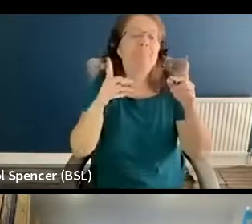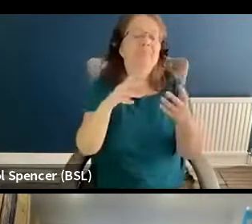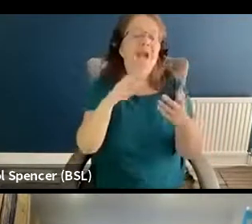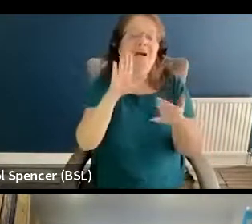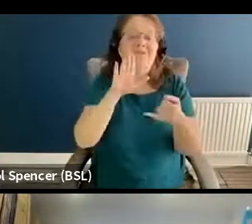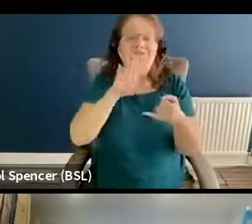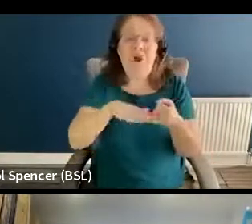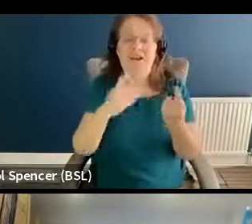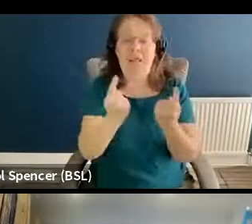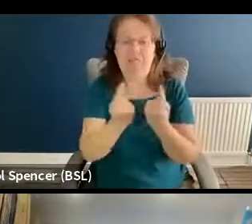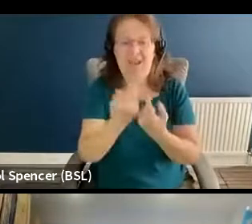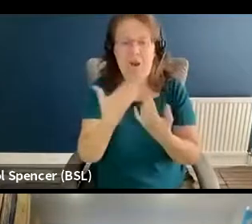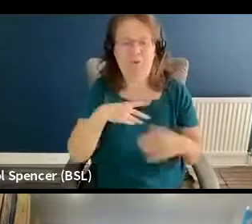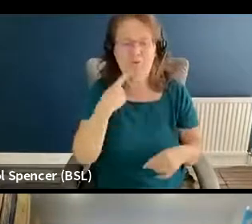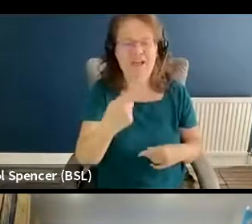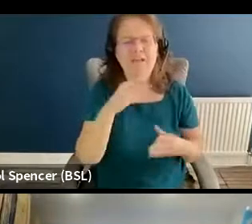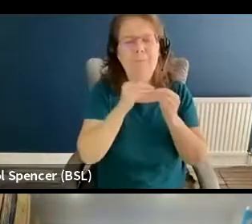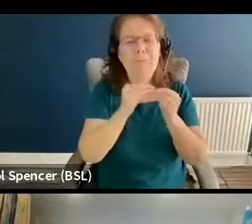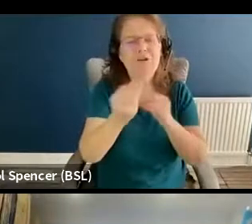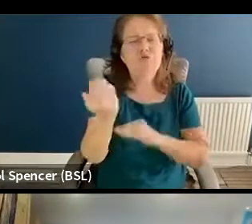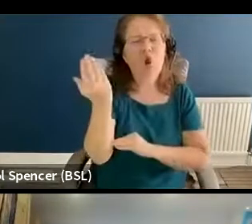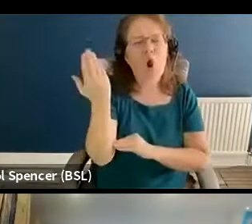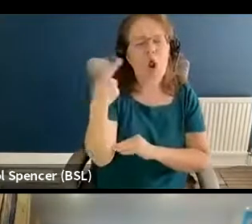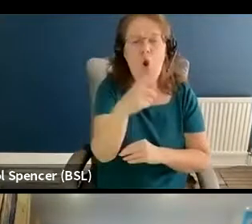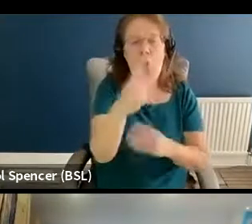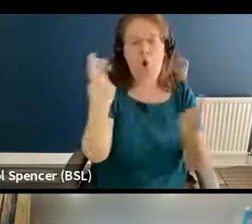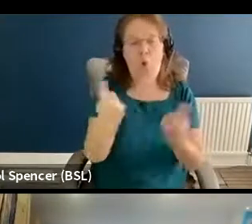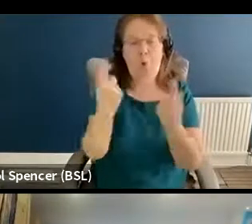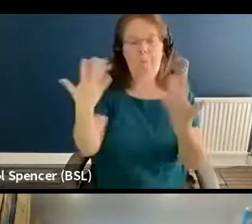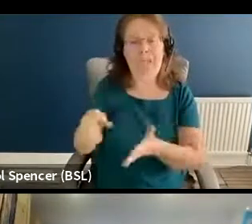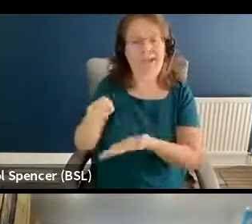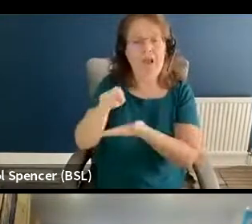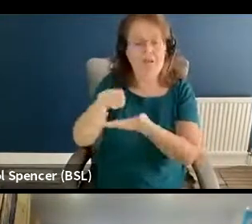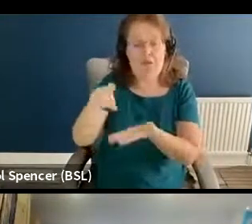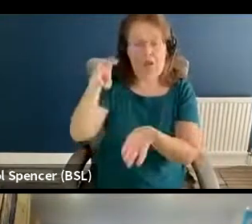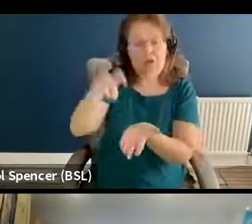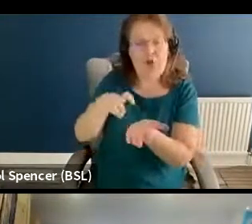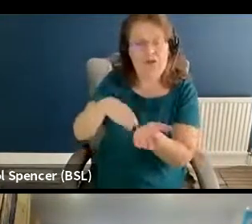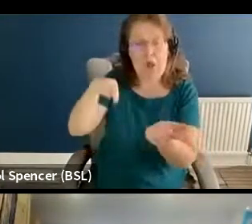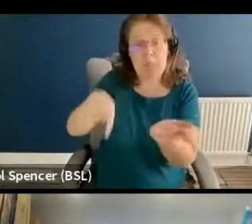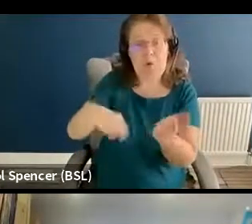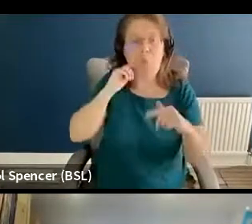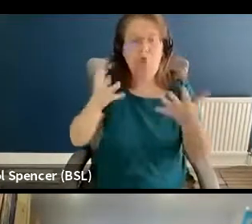as I mentioned. Yeah. Everyone who has signed up will receive an email next week providing them